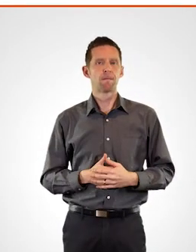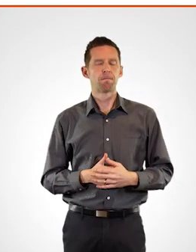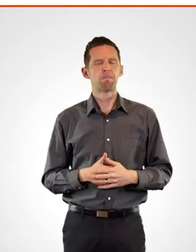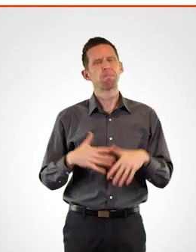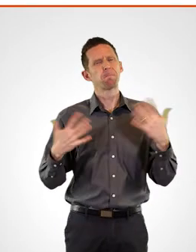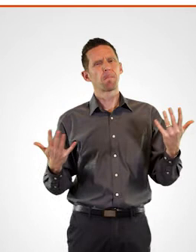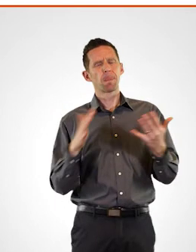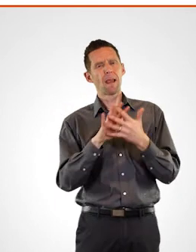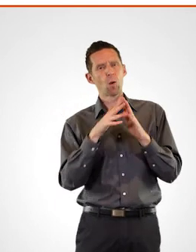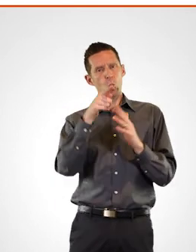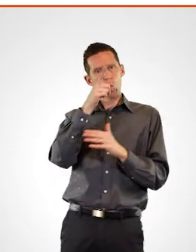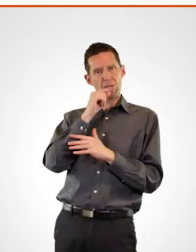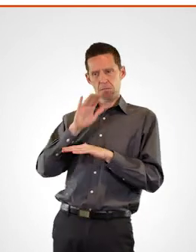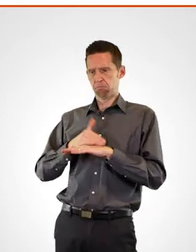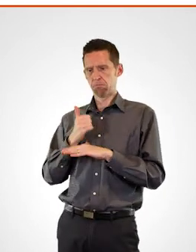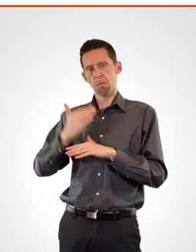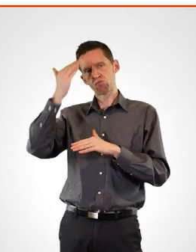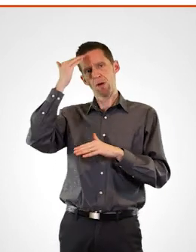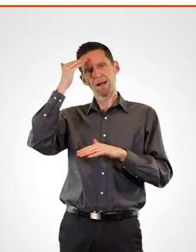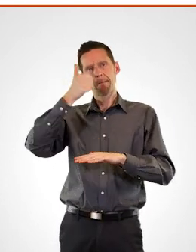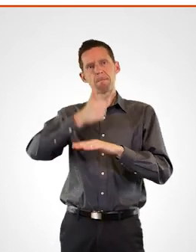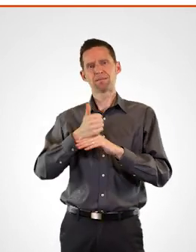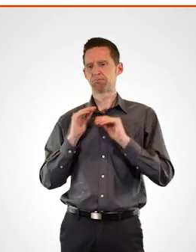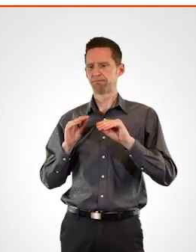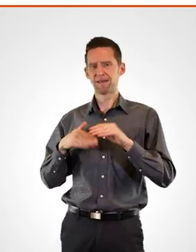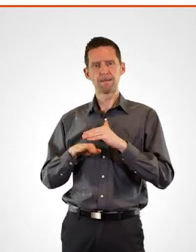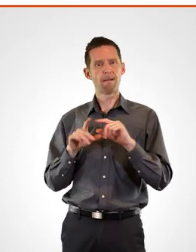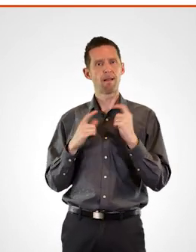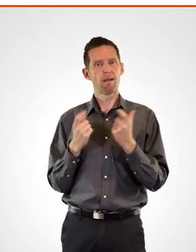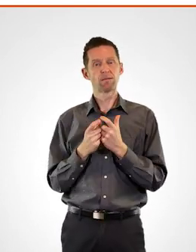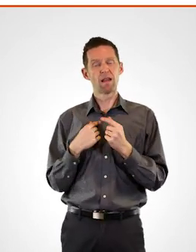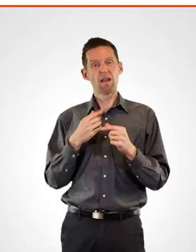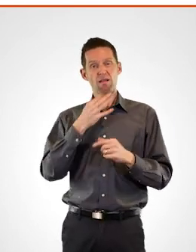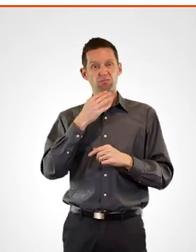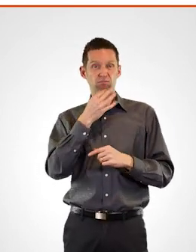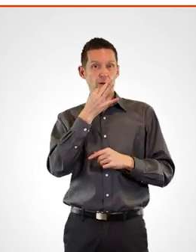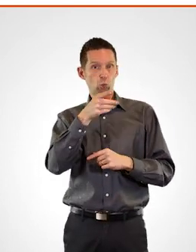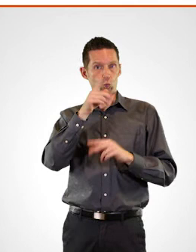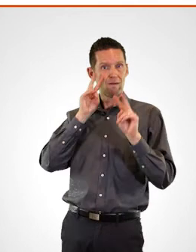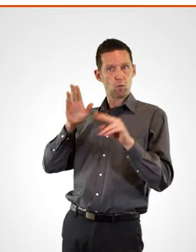So how do you implement brain-based lessons in your classroom? One of the resources I would suggest you take a look at